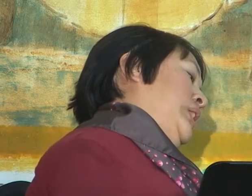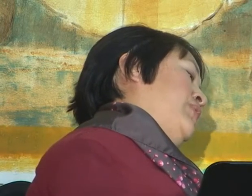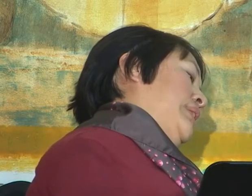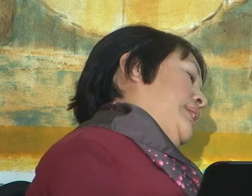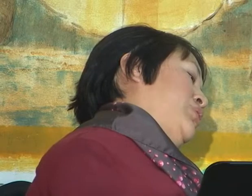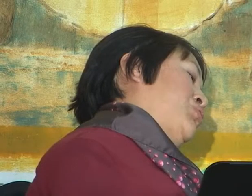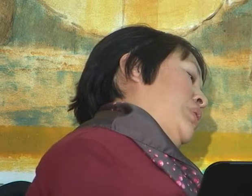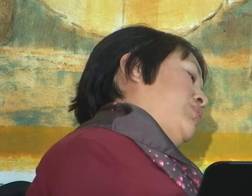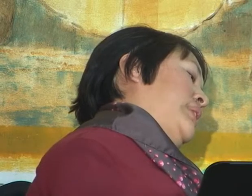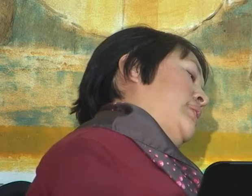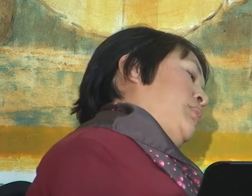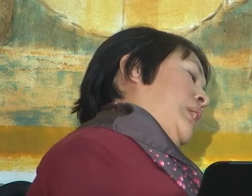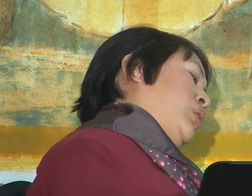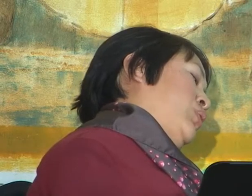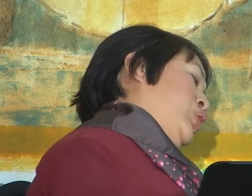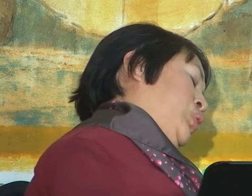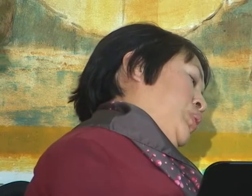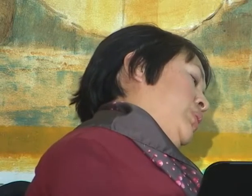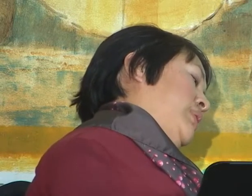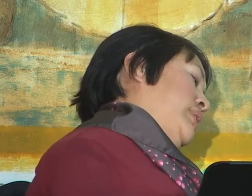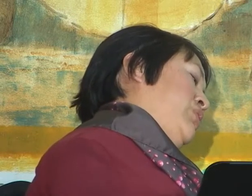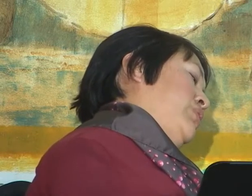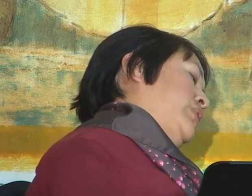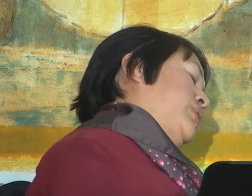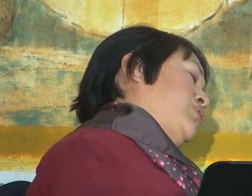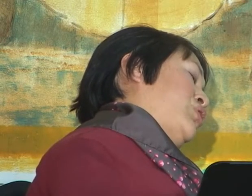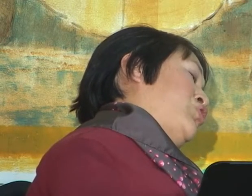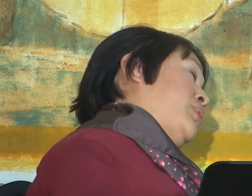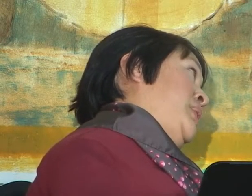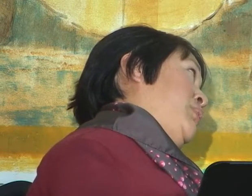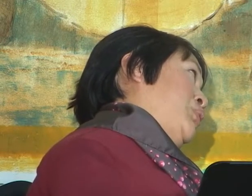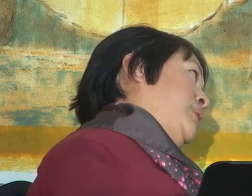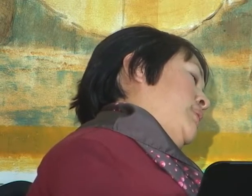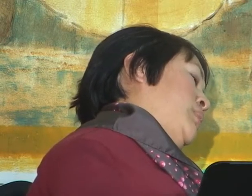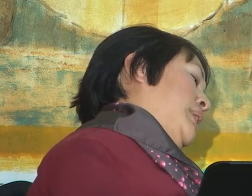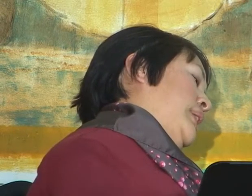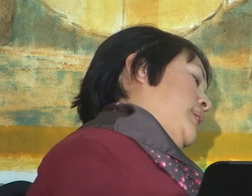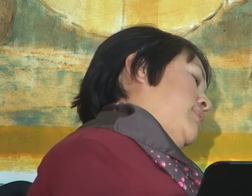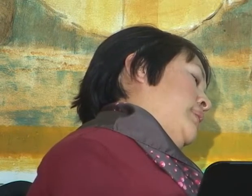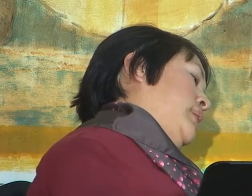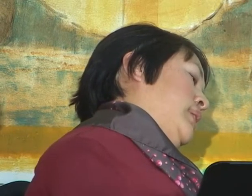if elected Toronto's next mayor, will address issues of concern to people with disabilities.